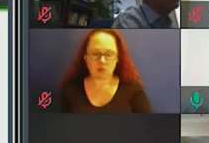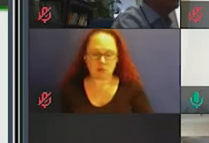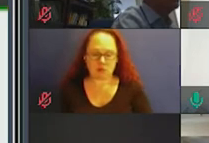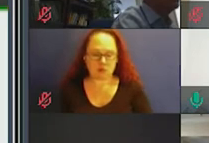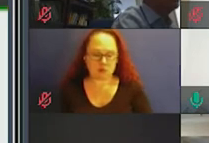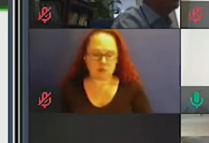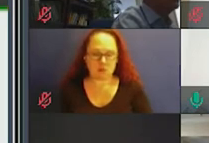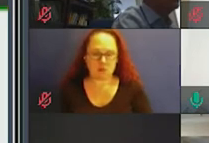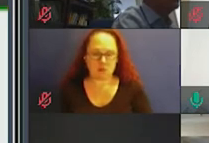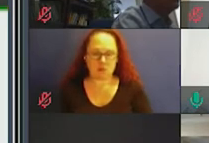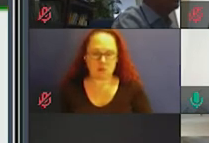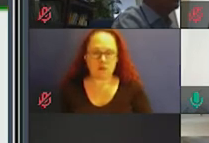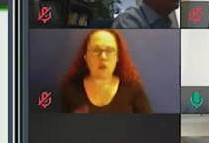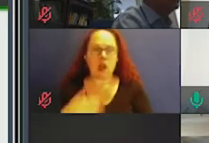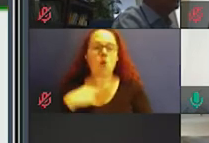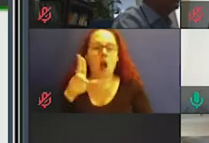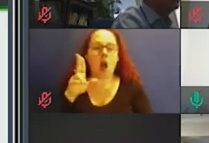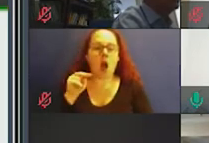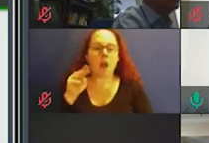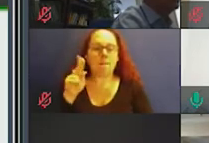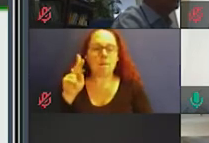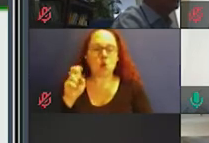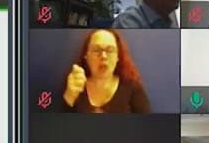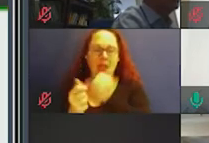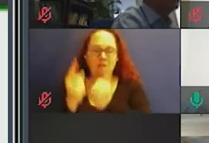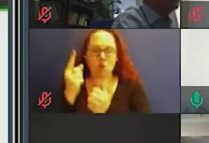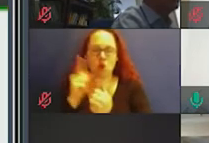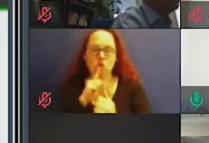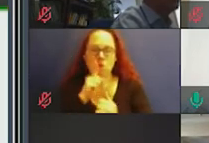And I'm gonna unmute everybody for the moment just to ensure that we have everyone.